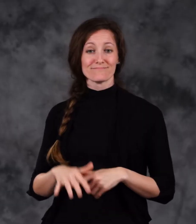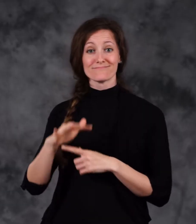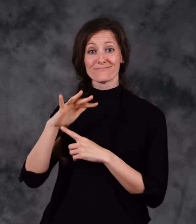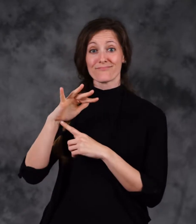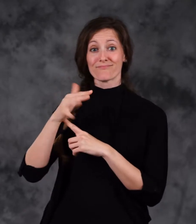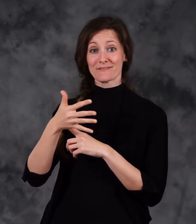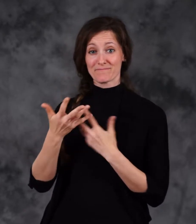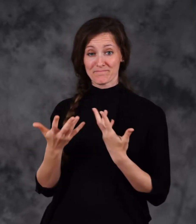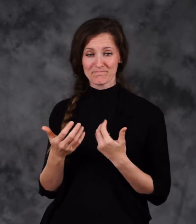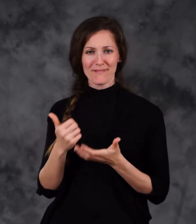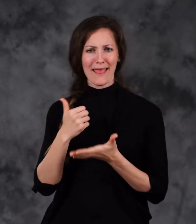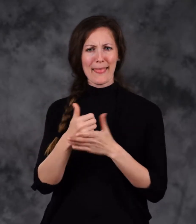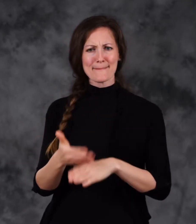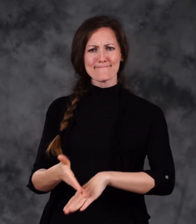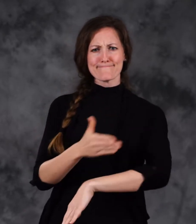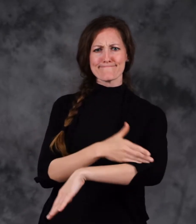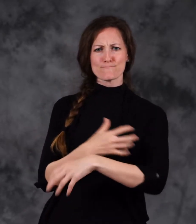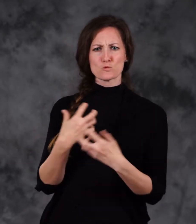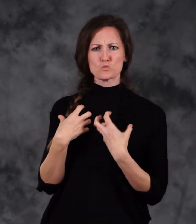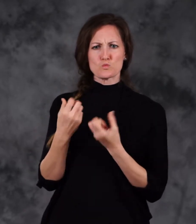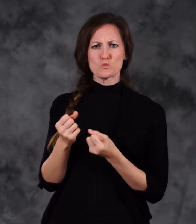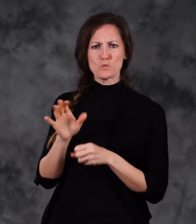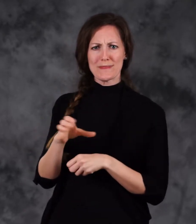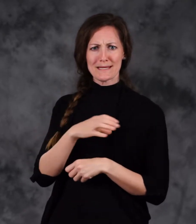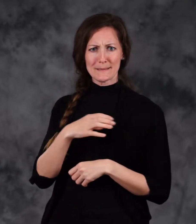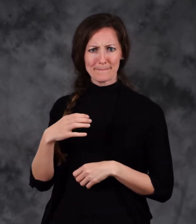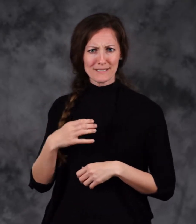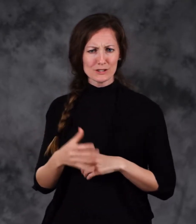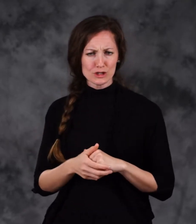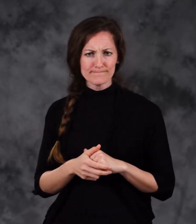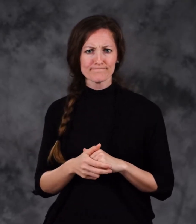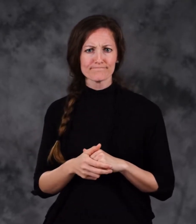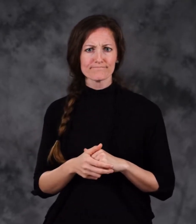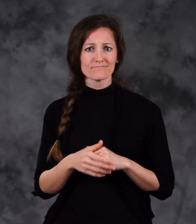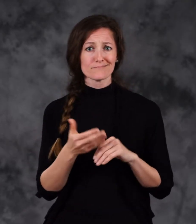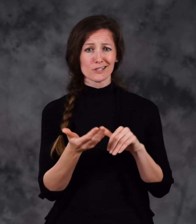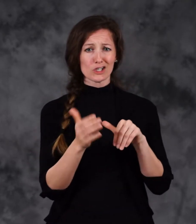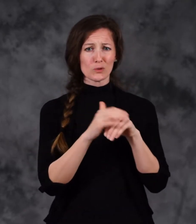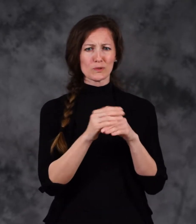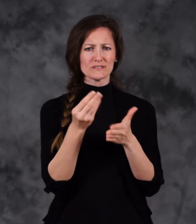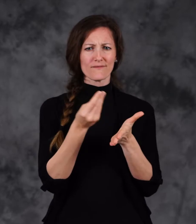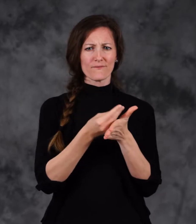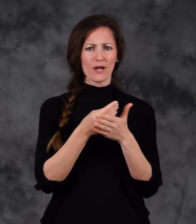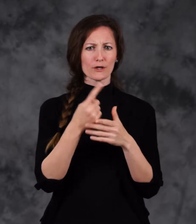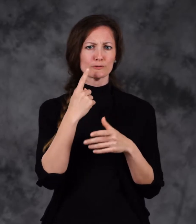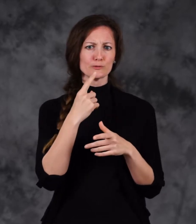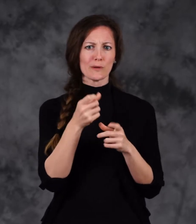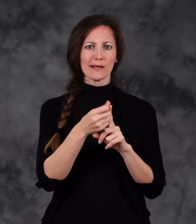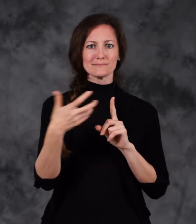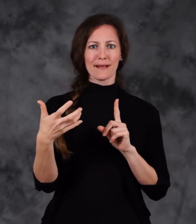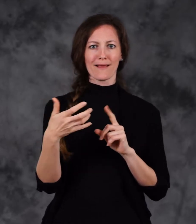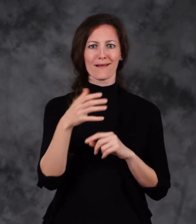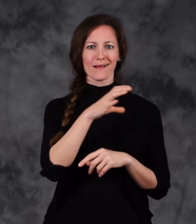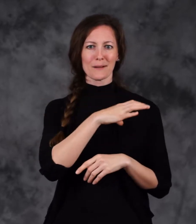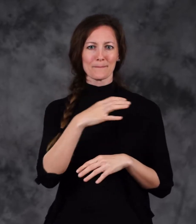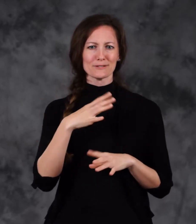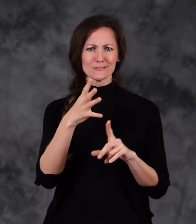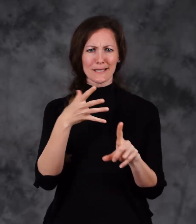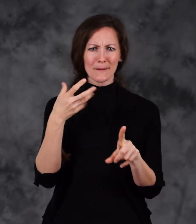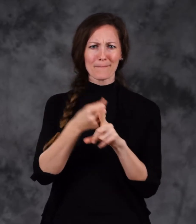Strengthening Commission: Increase funding to expand Commission’s impact